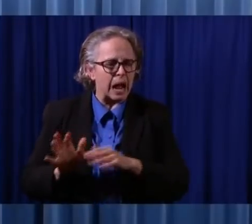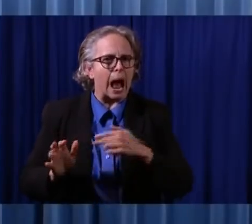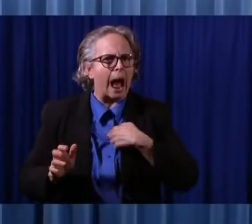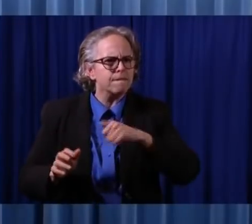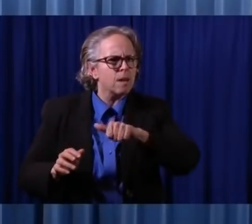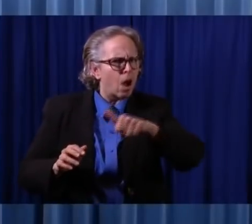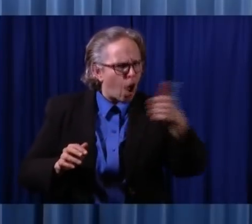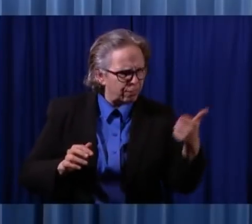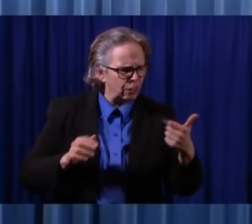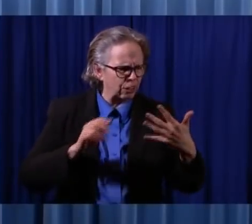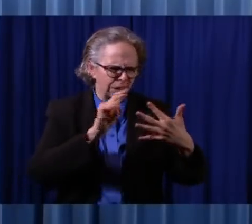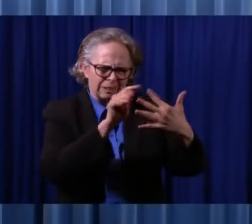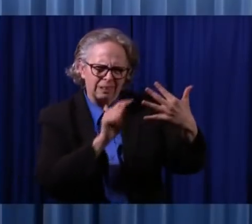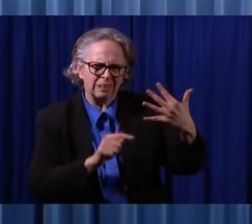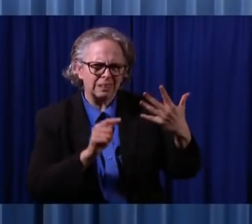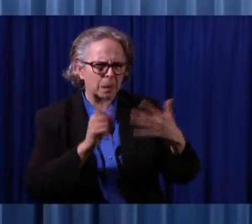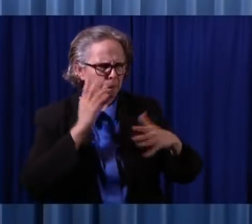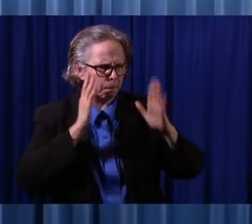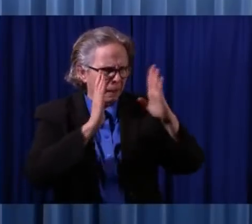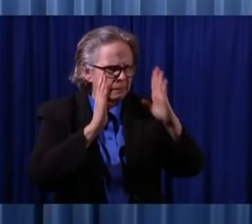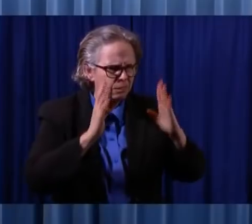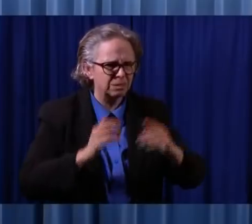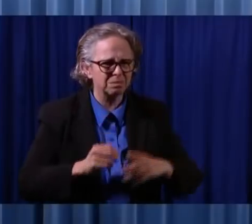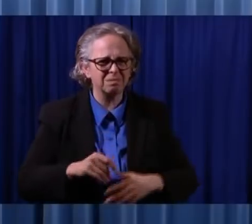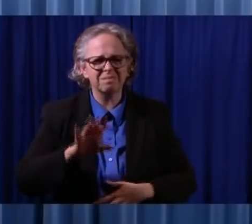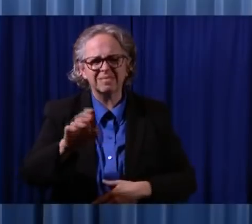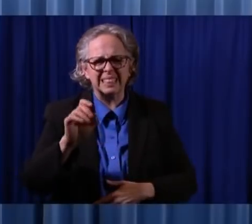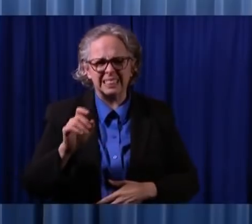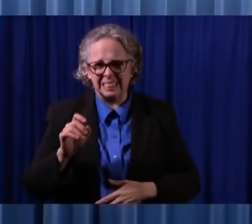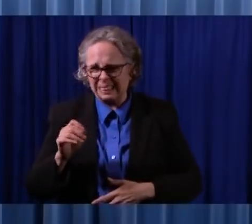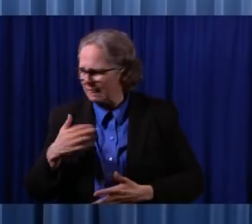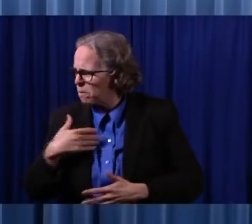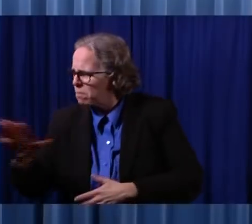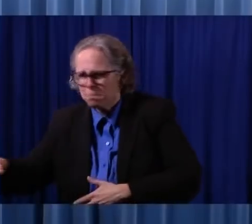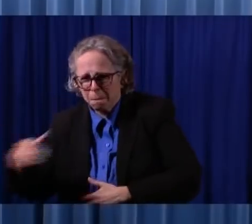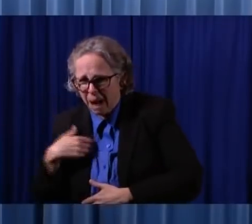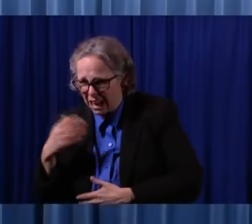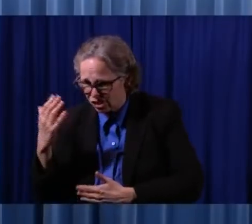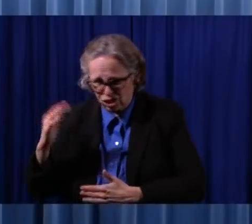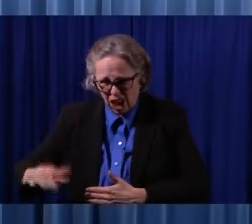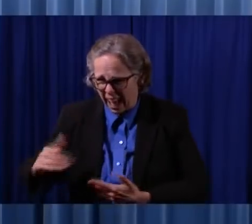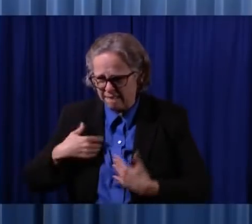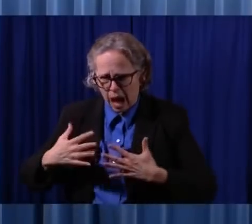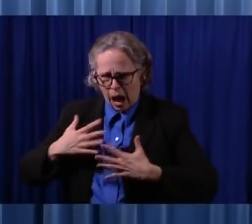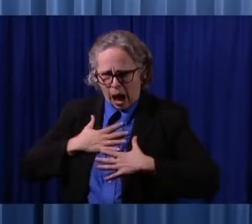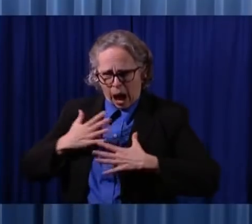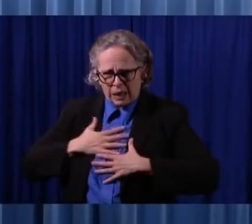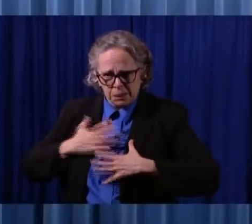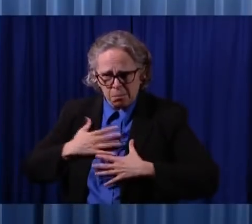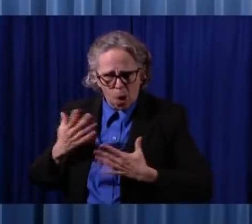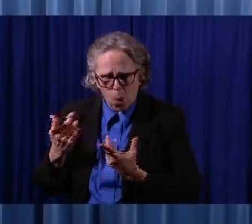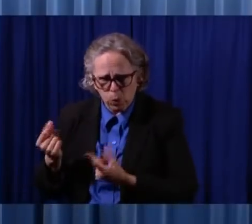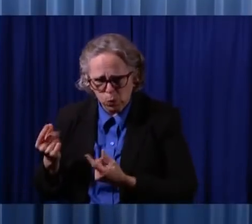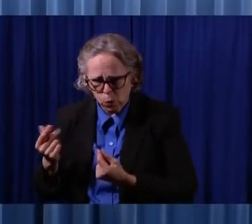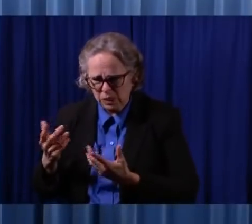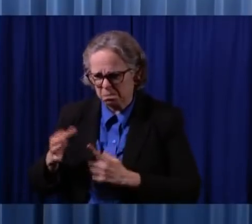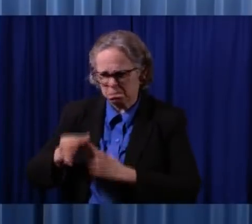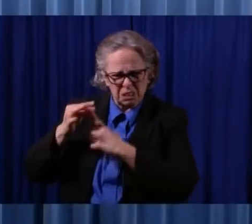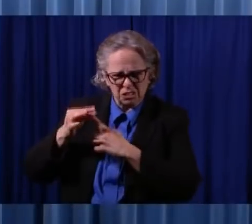I WANT PARENTS TO KEEP AN EYE OUT FOR THAT TOO, NOT JUST FOR COVID. AND WHAT ABOUT A CHILD WHO